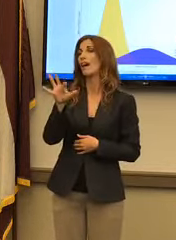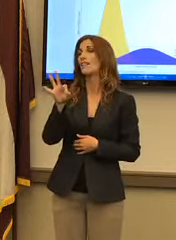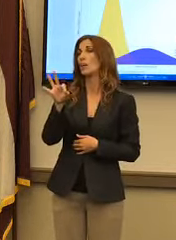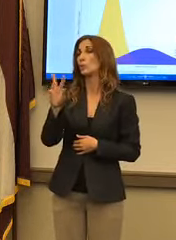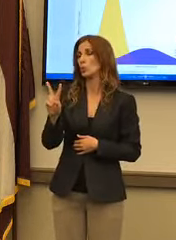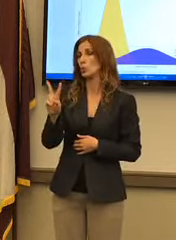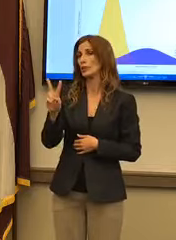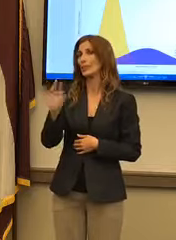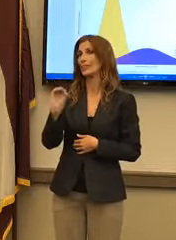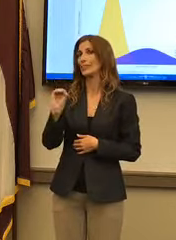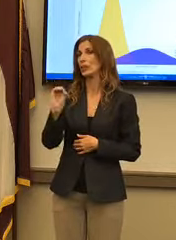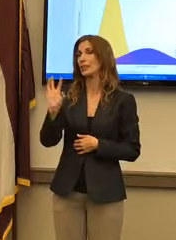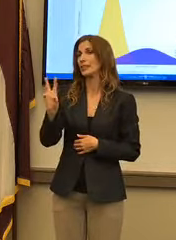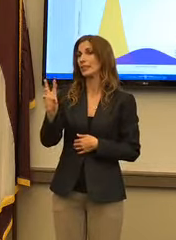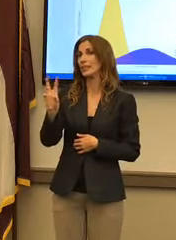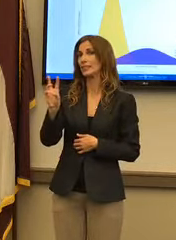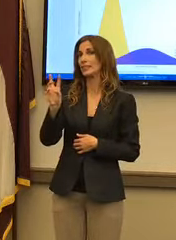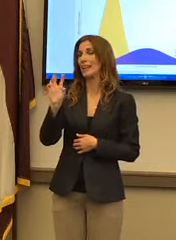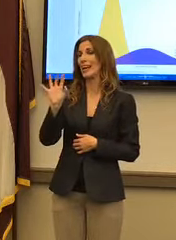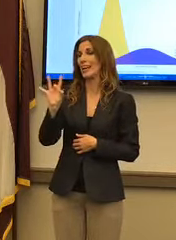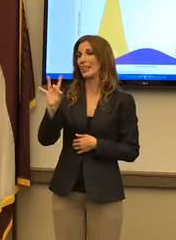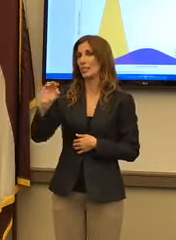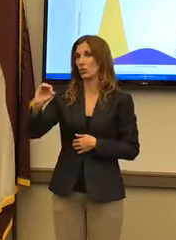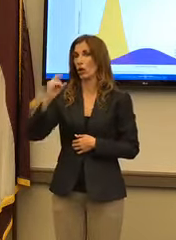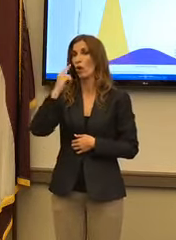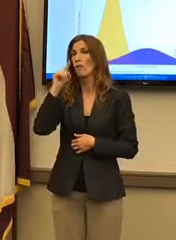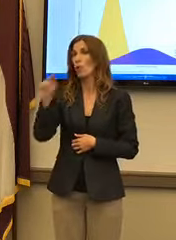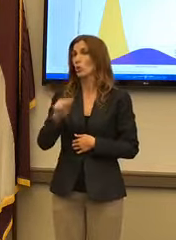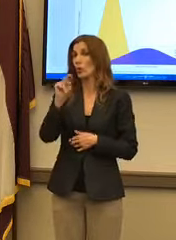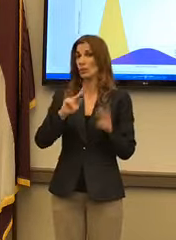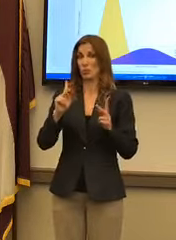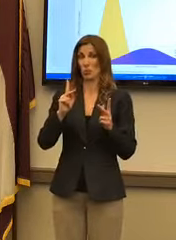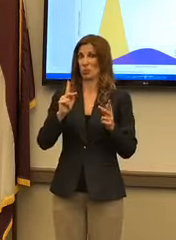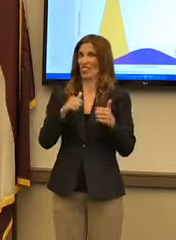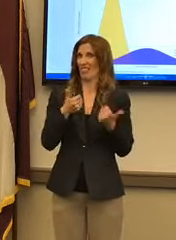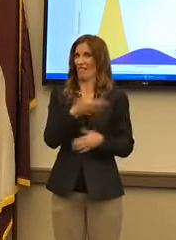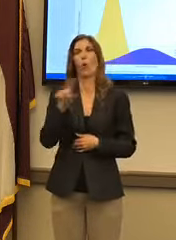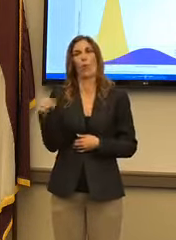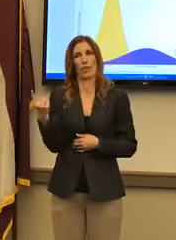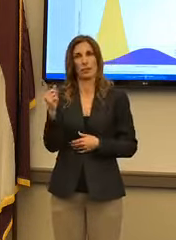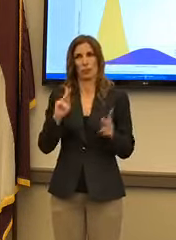for Norristown residents only the clinic runs from